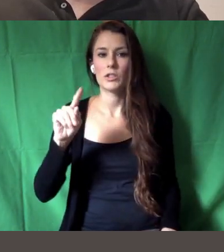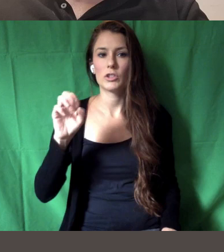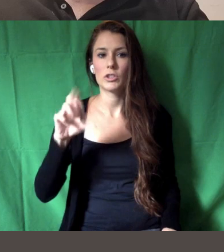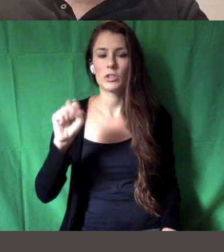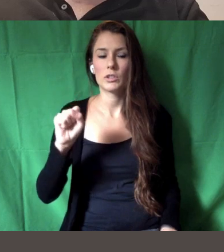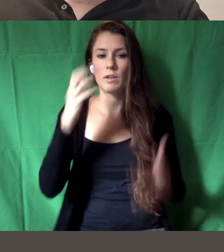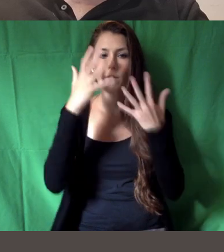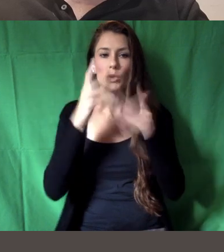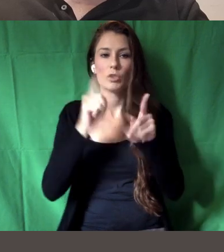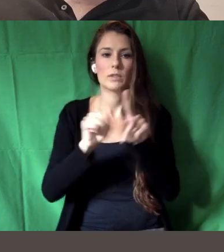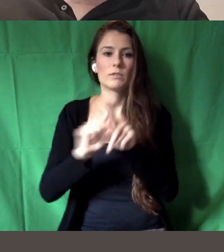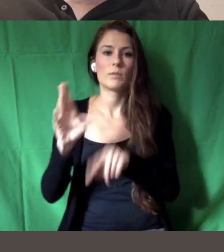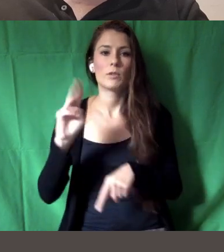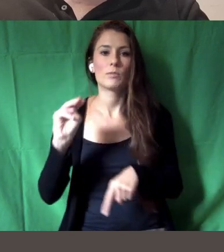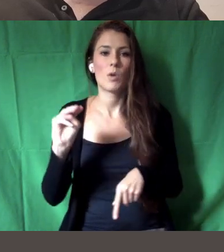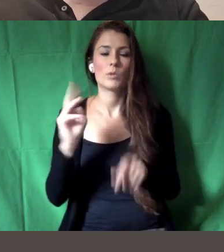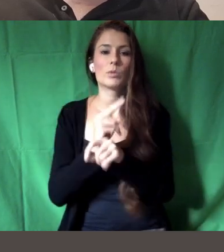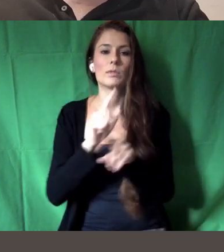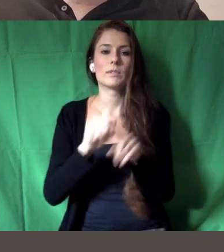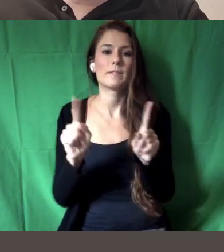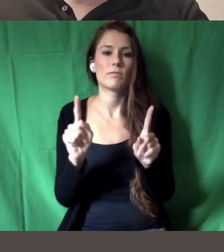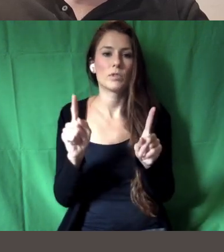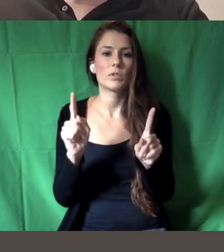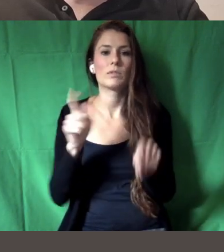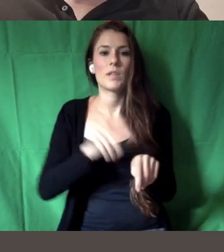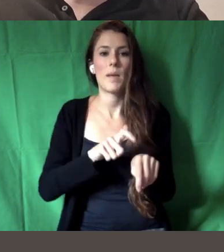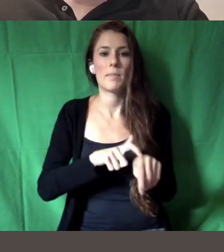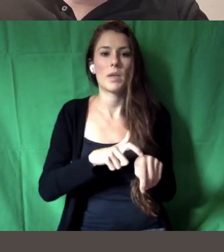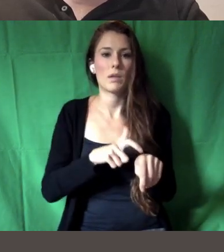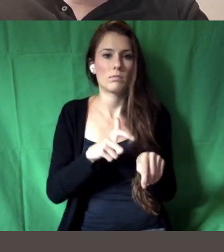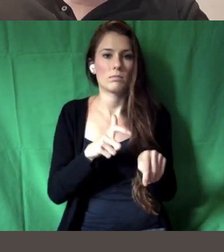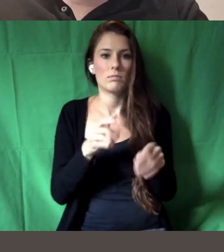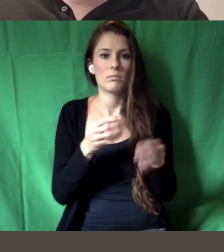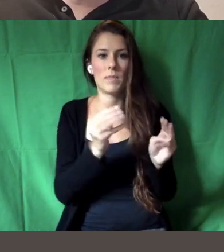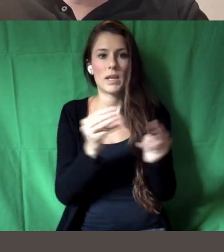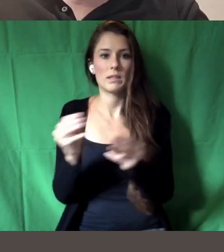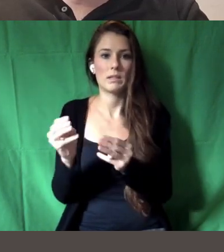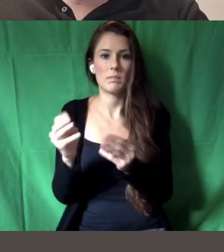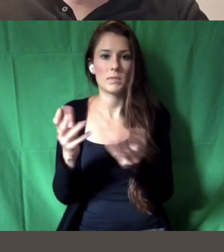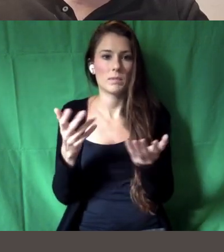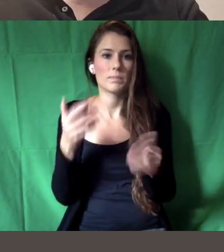Unfortunately, different benchmarks use different timing mechanism and that invites